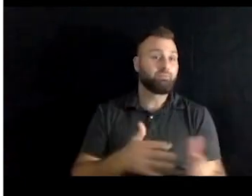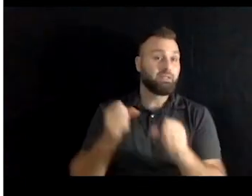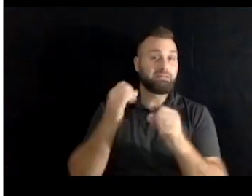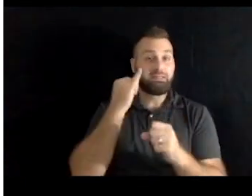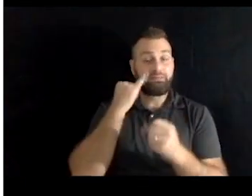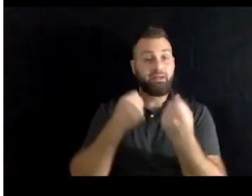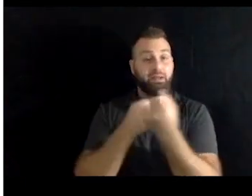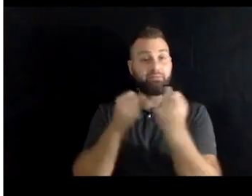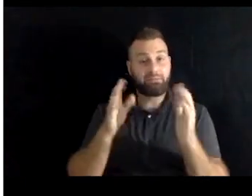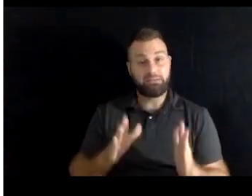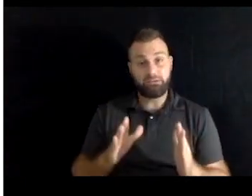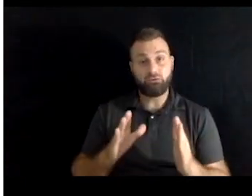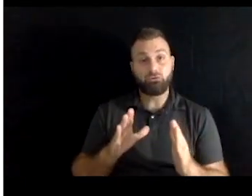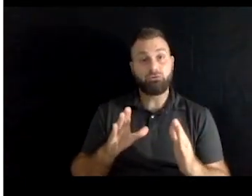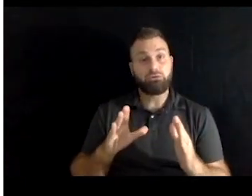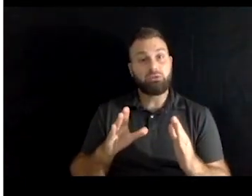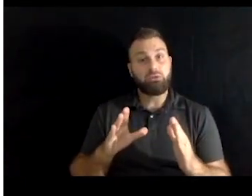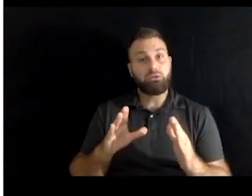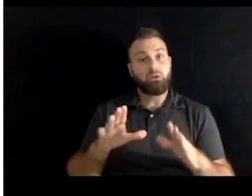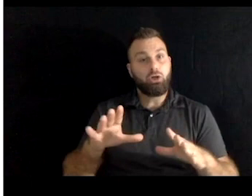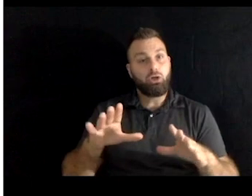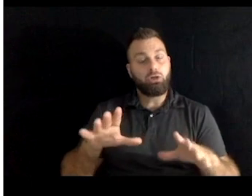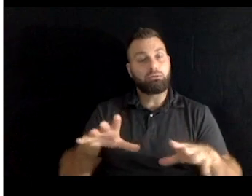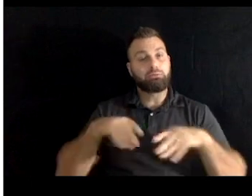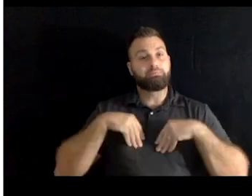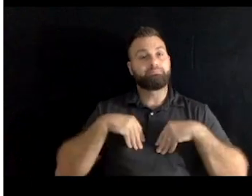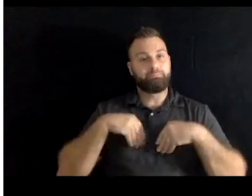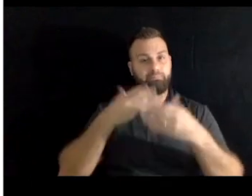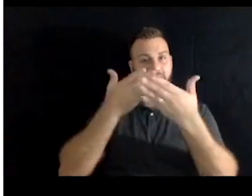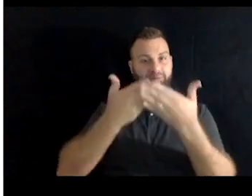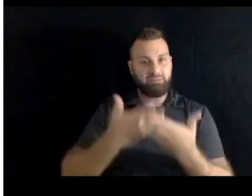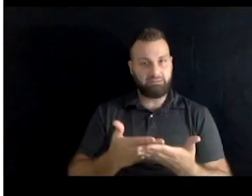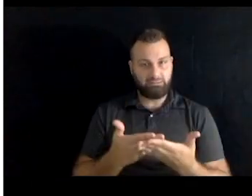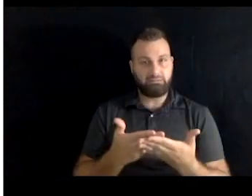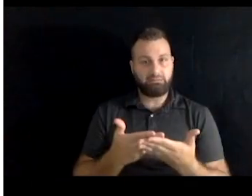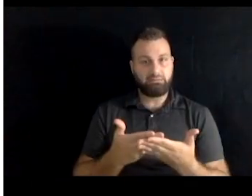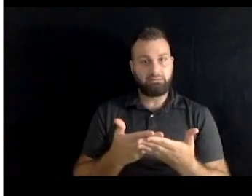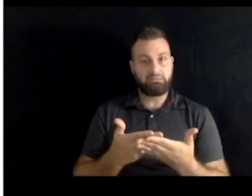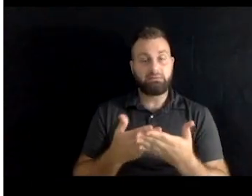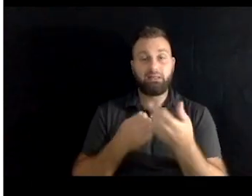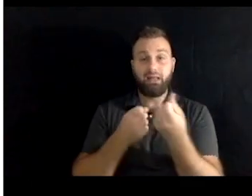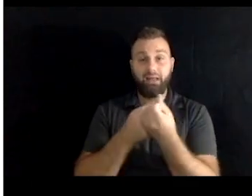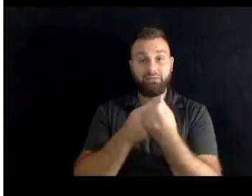learn to embrace evidence on a deeper level. Advocates should be cautious about endorsing